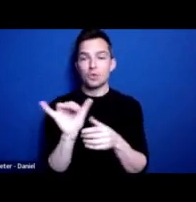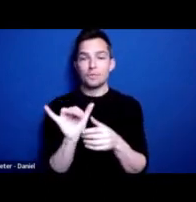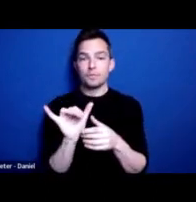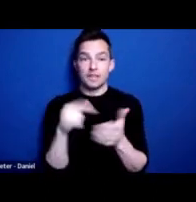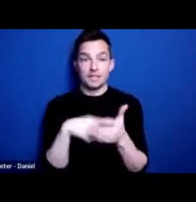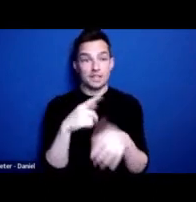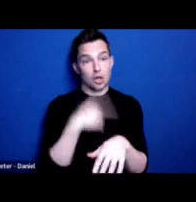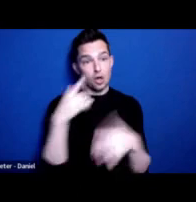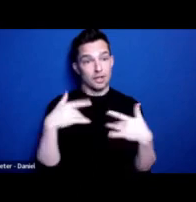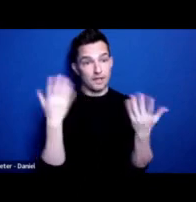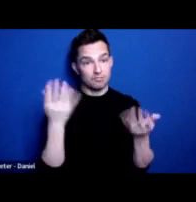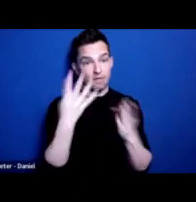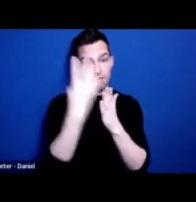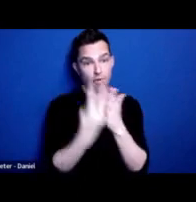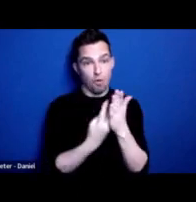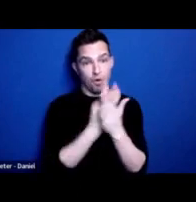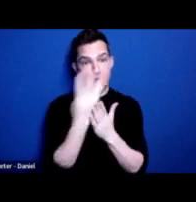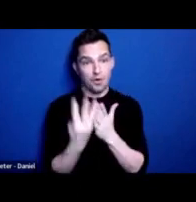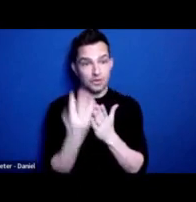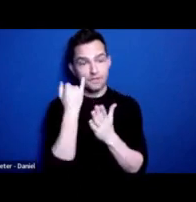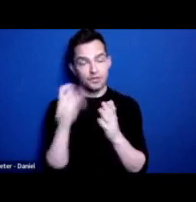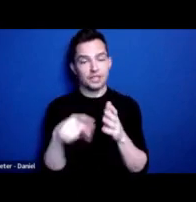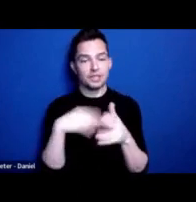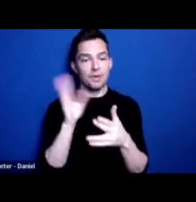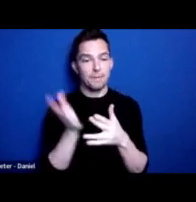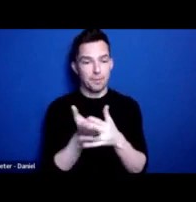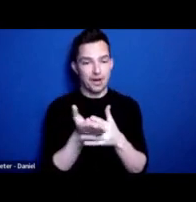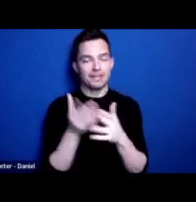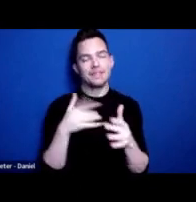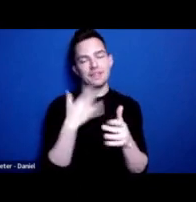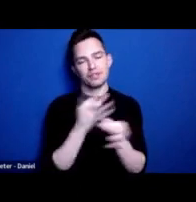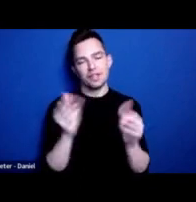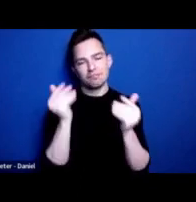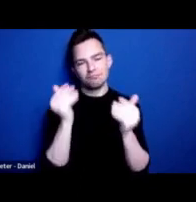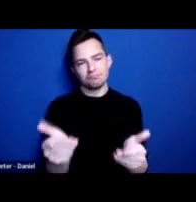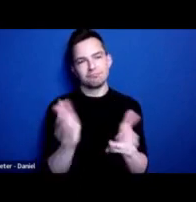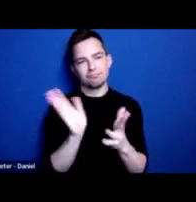event is four hours if you need to take a break, please feel free to take a break as needed